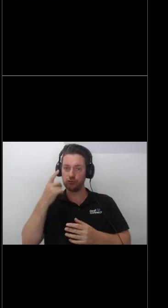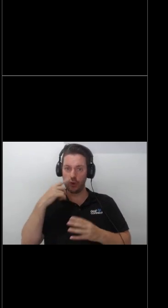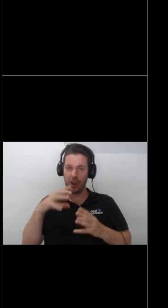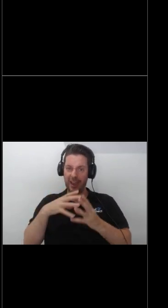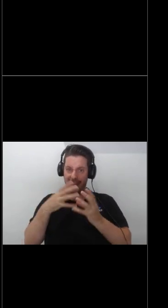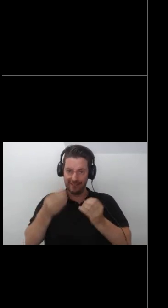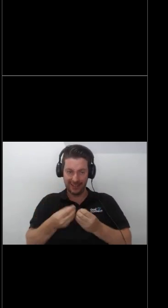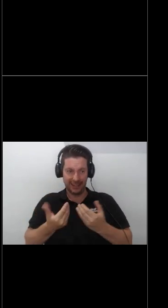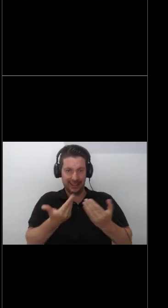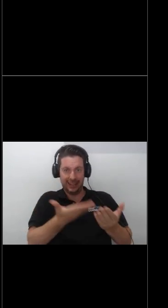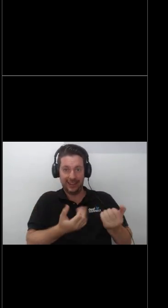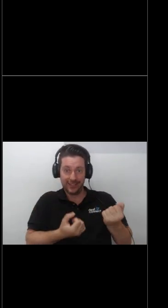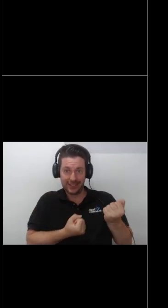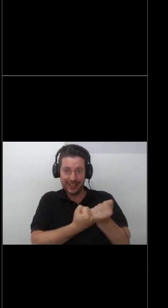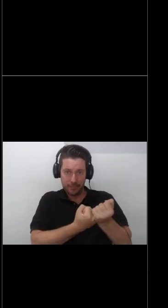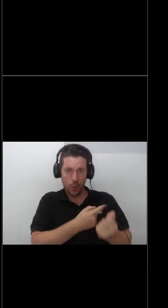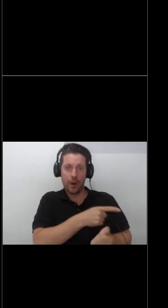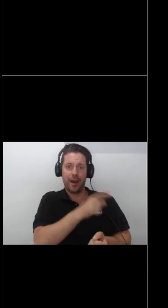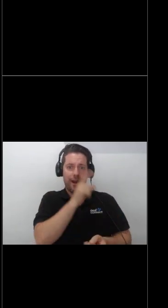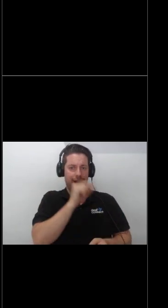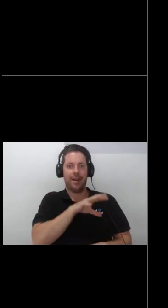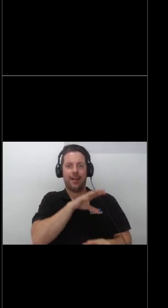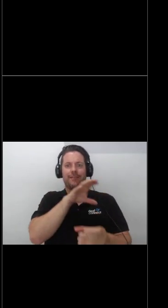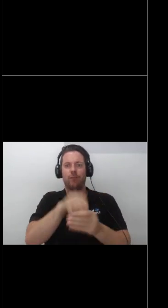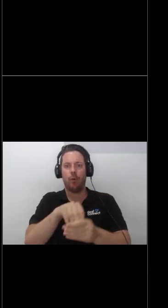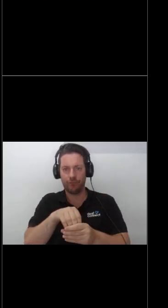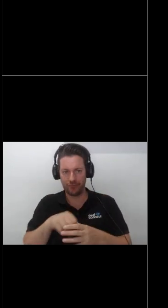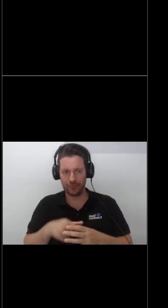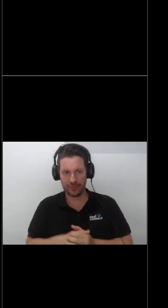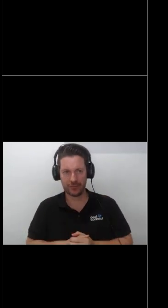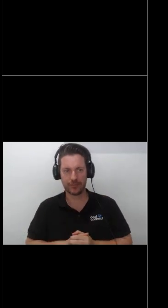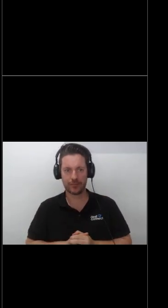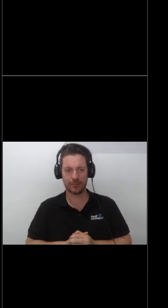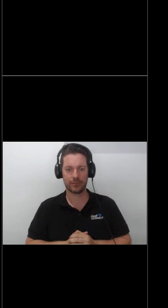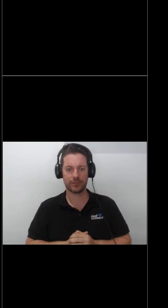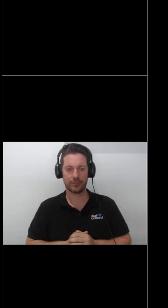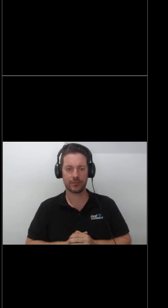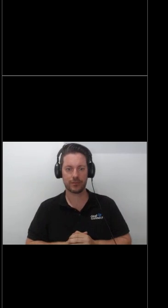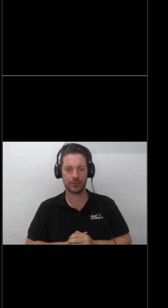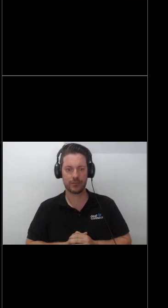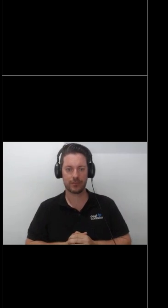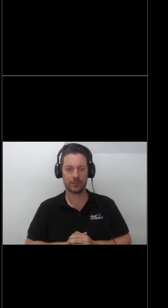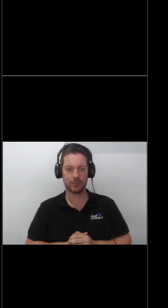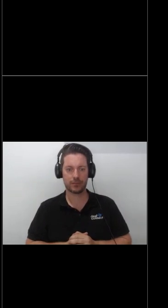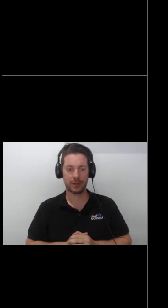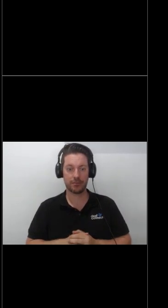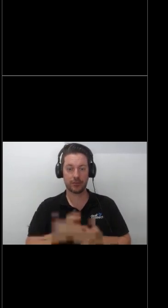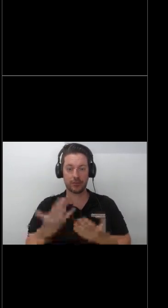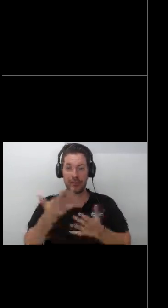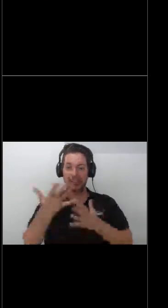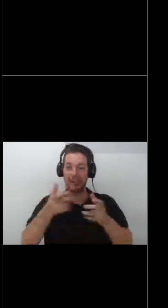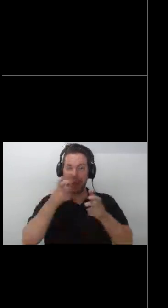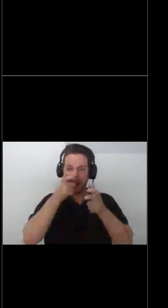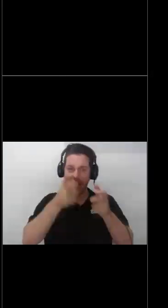So yes, legal representatives you play an important role, but also guardians and support persons do too.